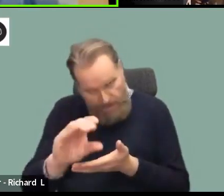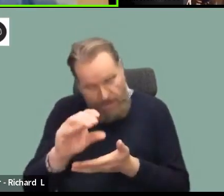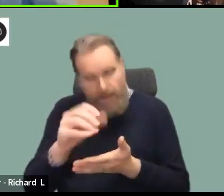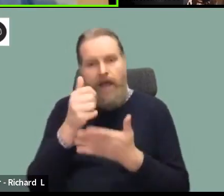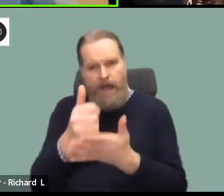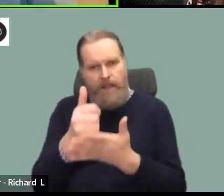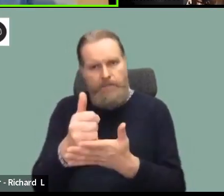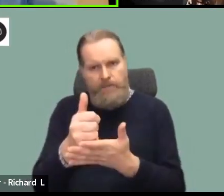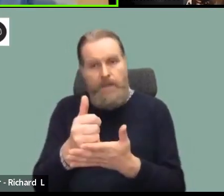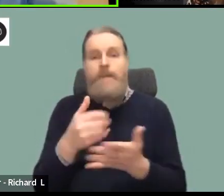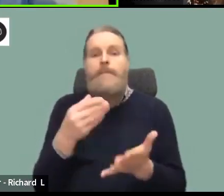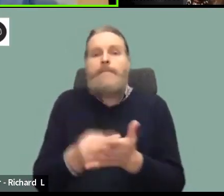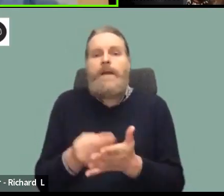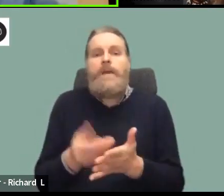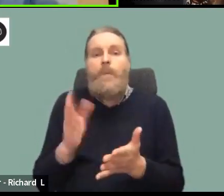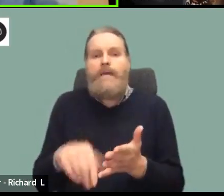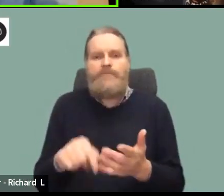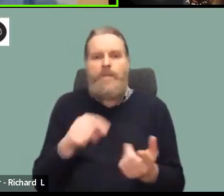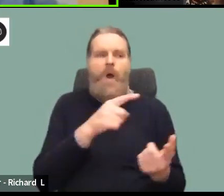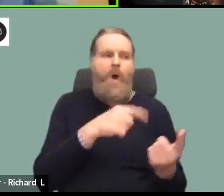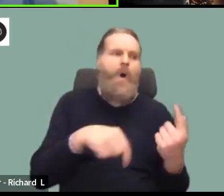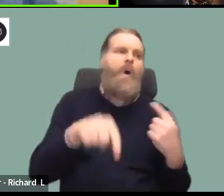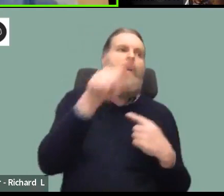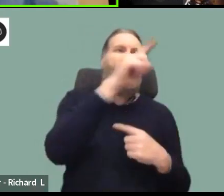wages of its members for sustained strike action and we are certainly not one of the